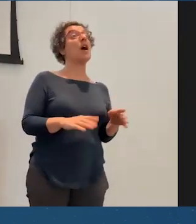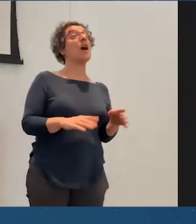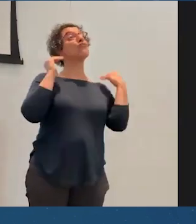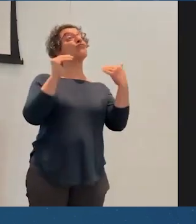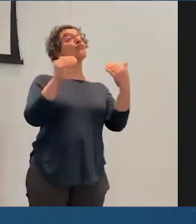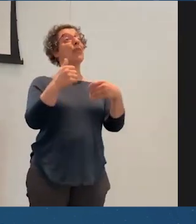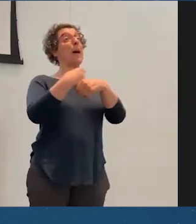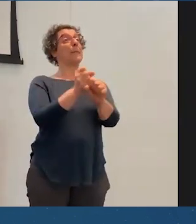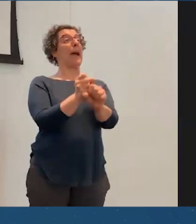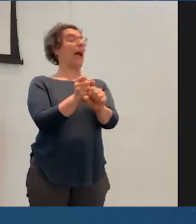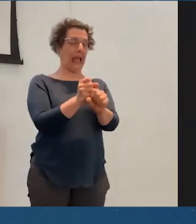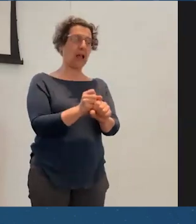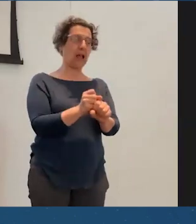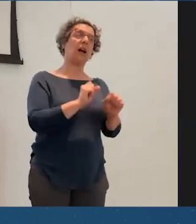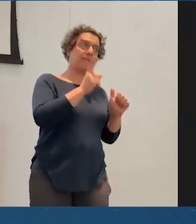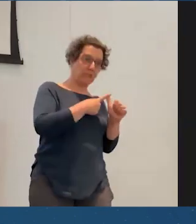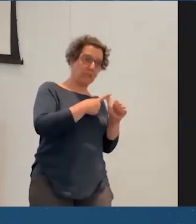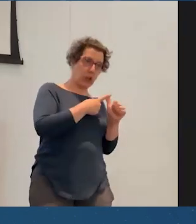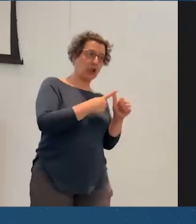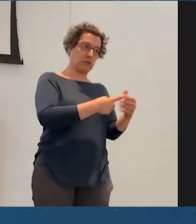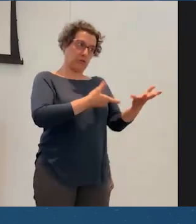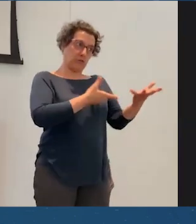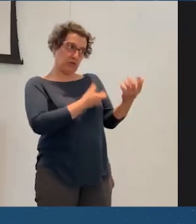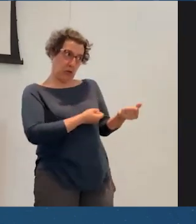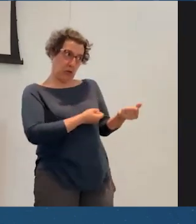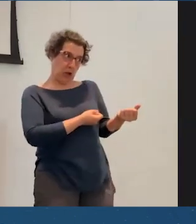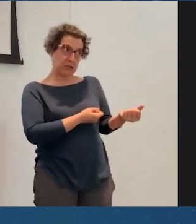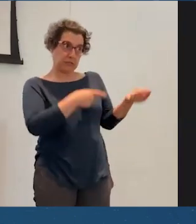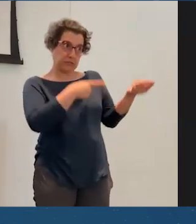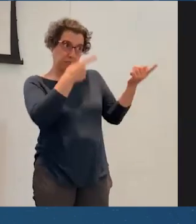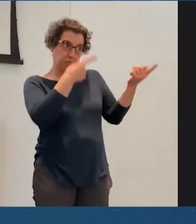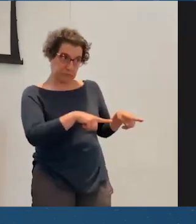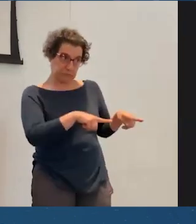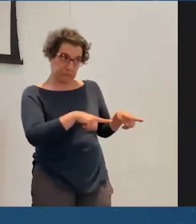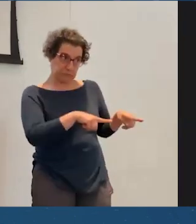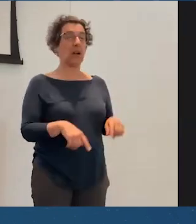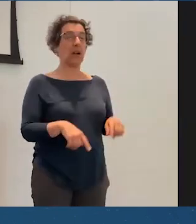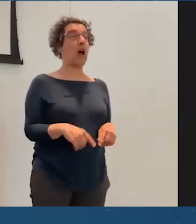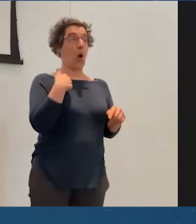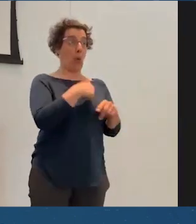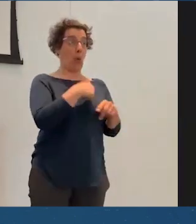We prioritize making sure that we build good relationships with